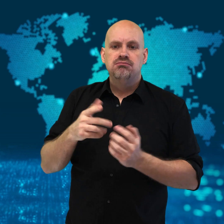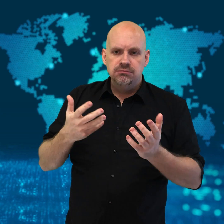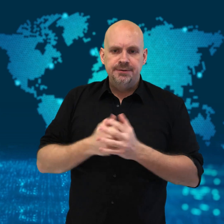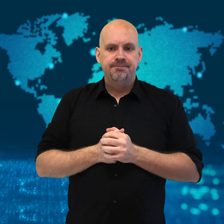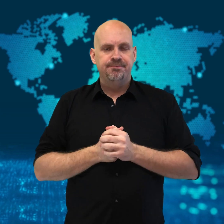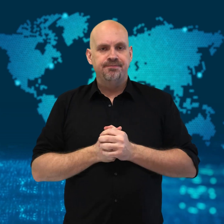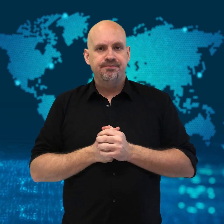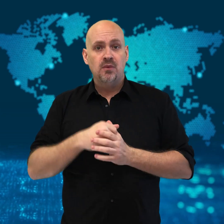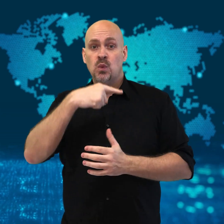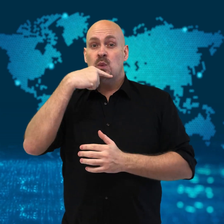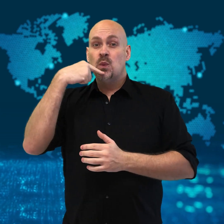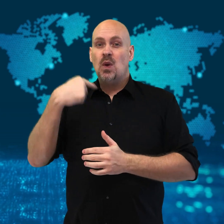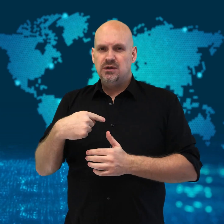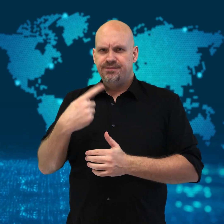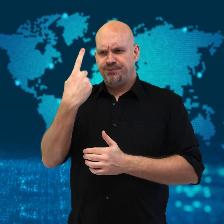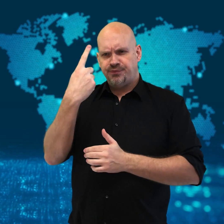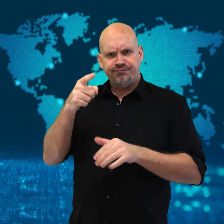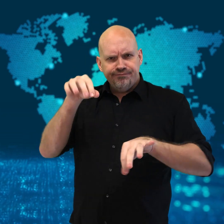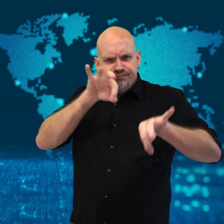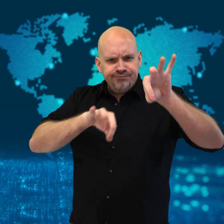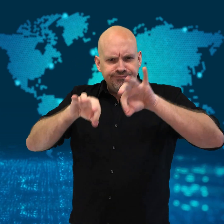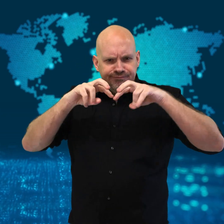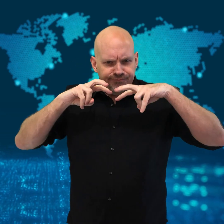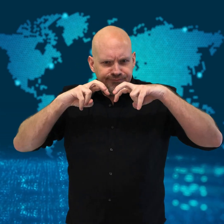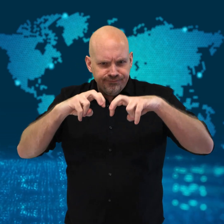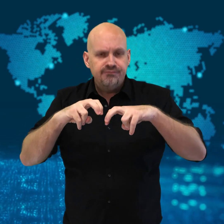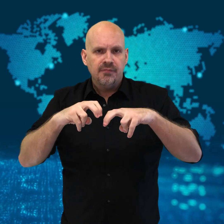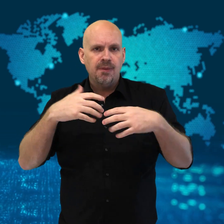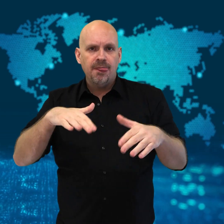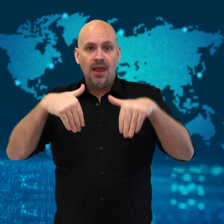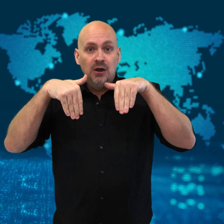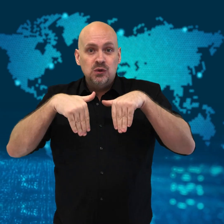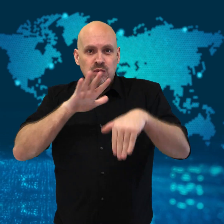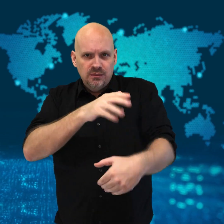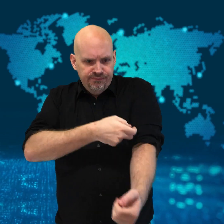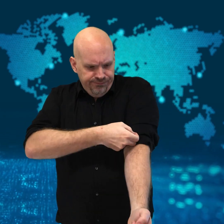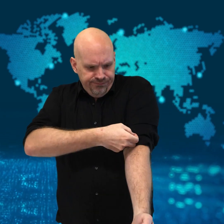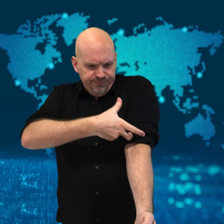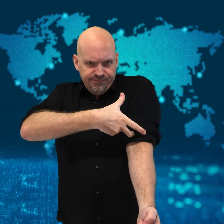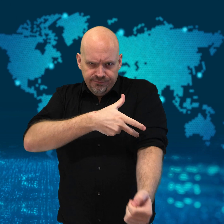A Russian lab analyzed the dogs’ blood,